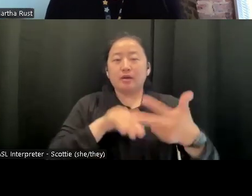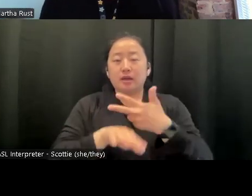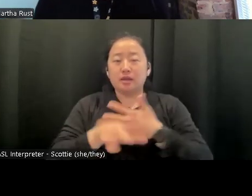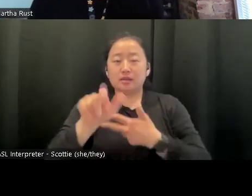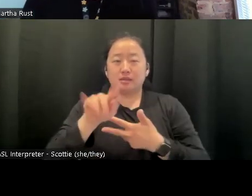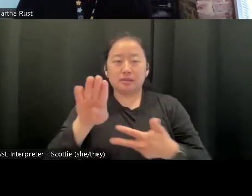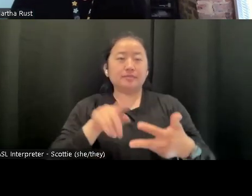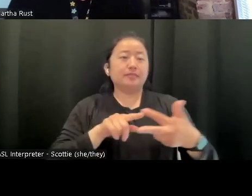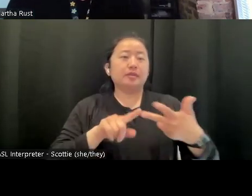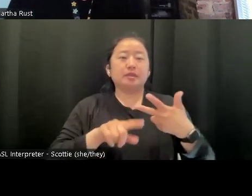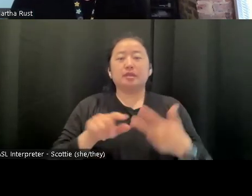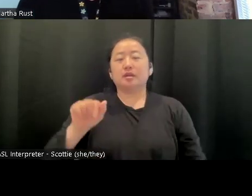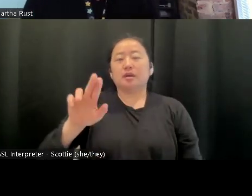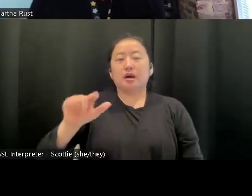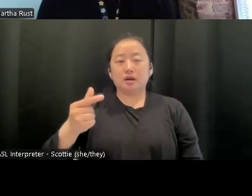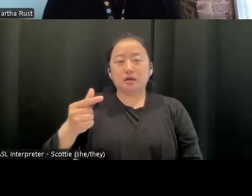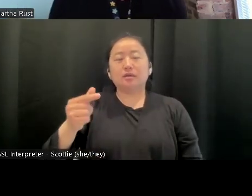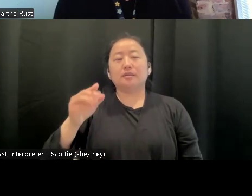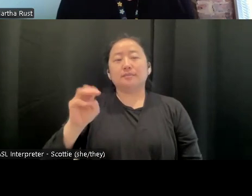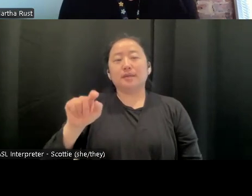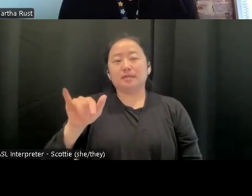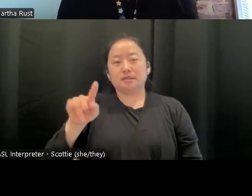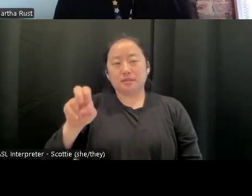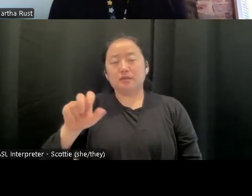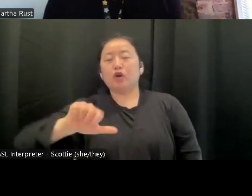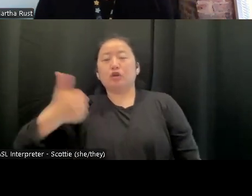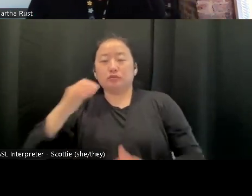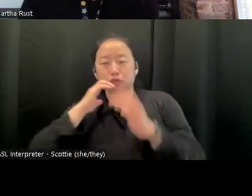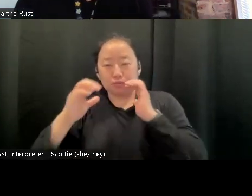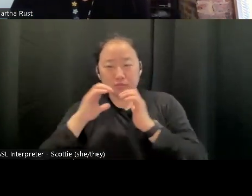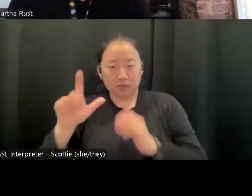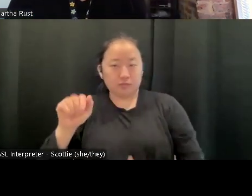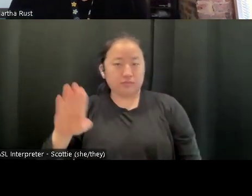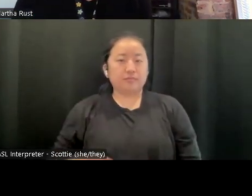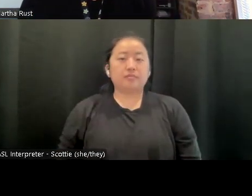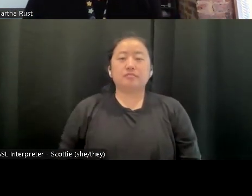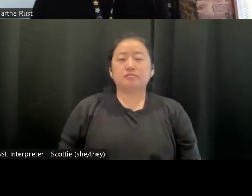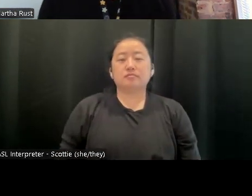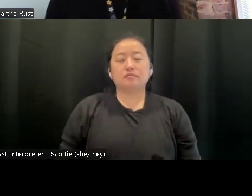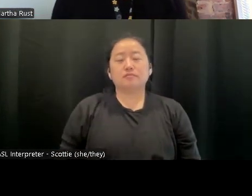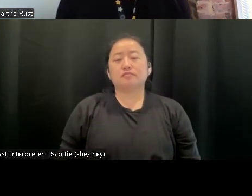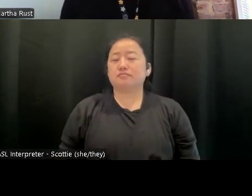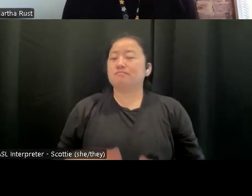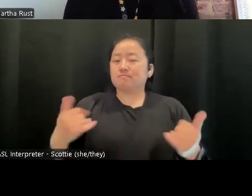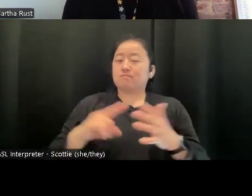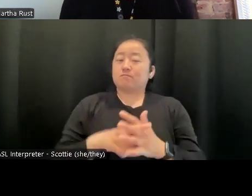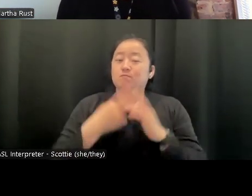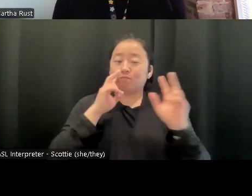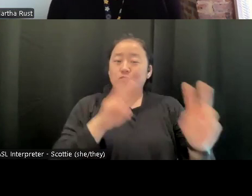and the augmentive/alternative communication lab. So let's start the tour with our first stop in